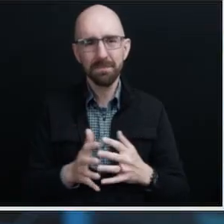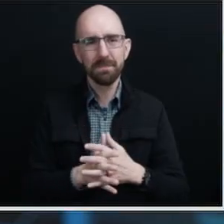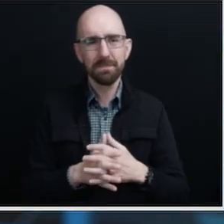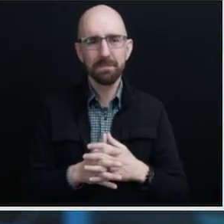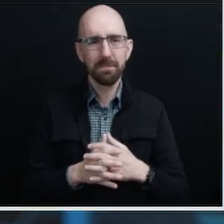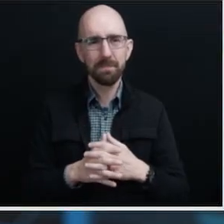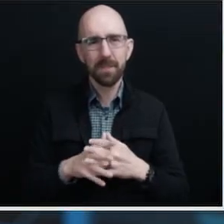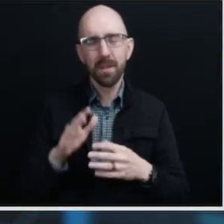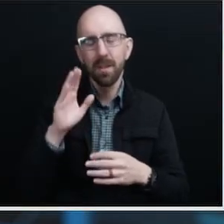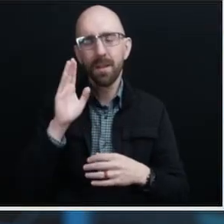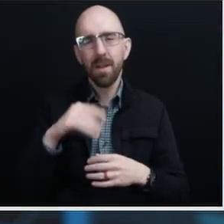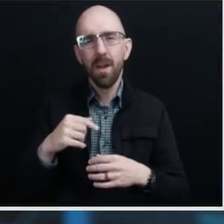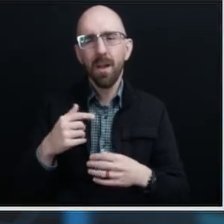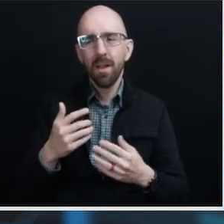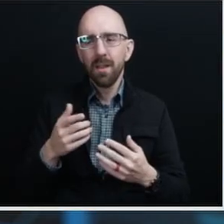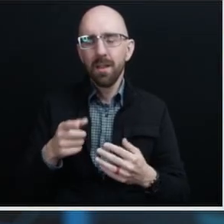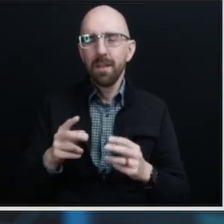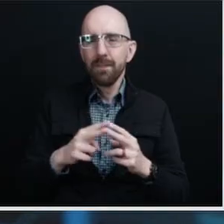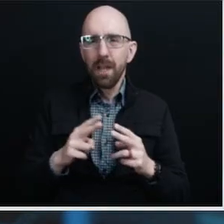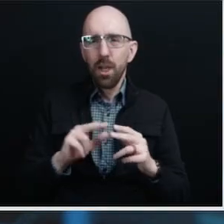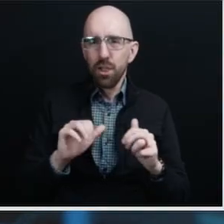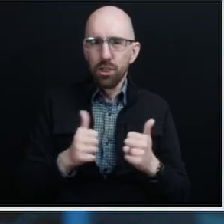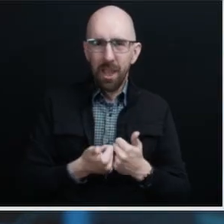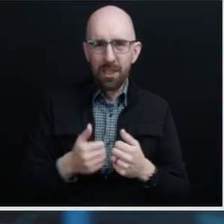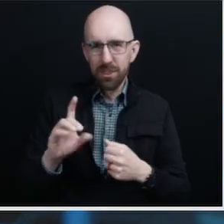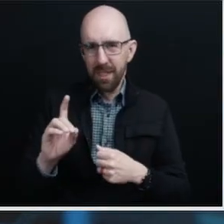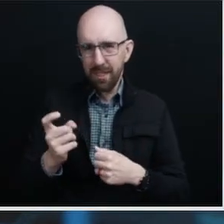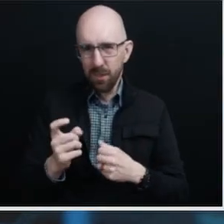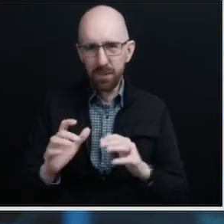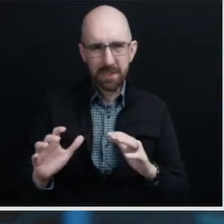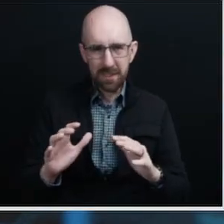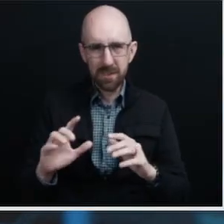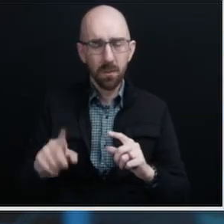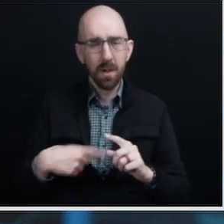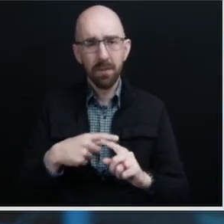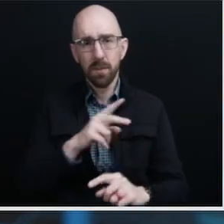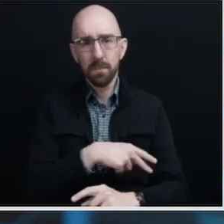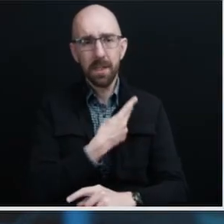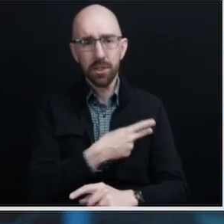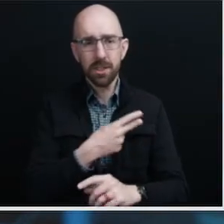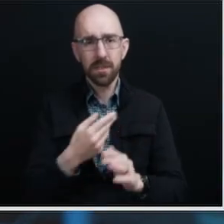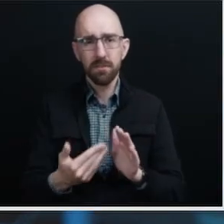I I this is a very challenging diagnosis. So, when patients may present to primary care doctors,